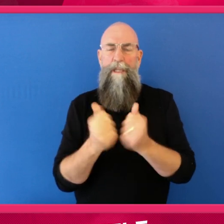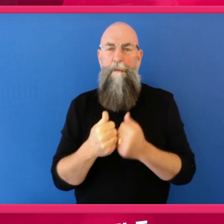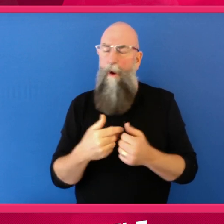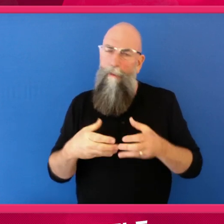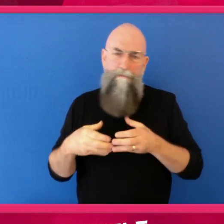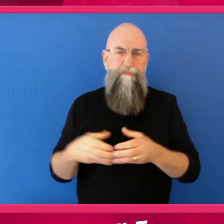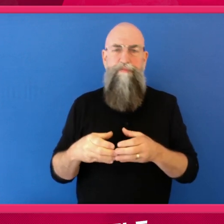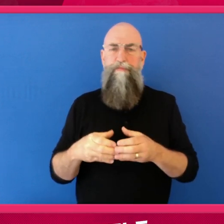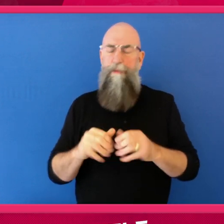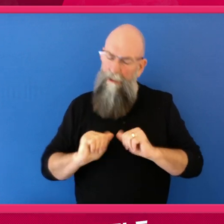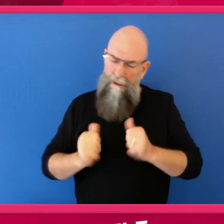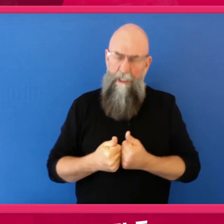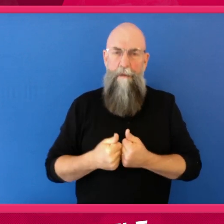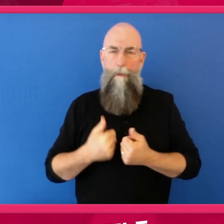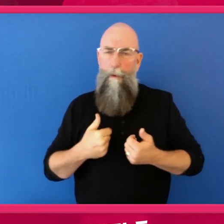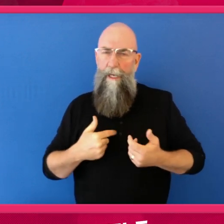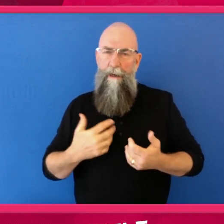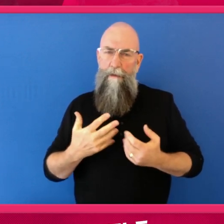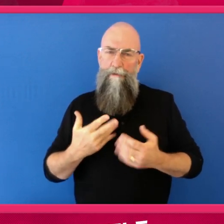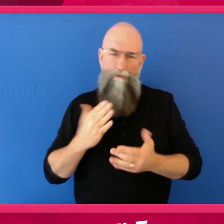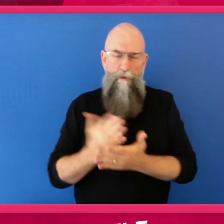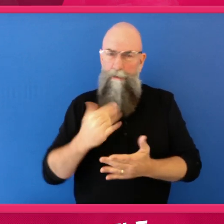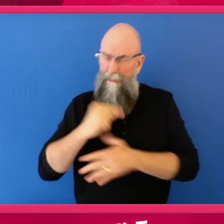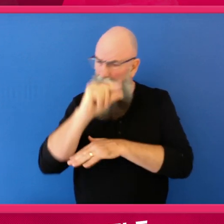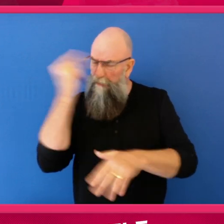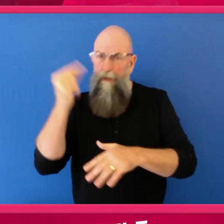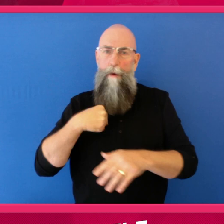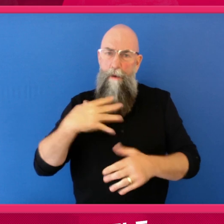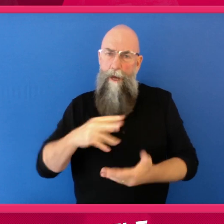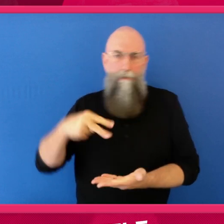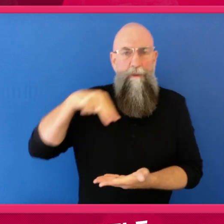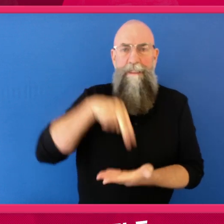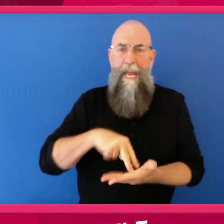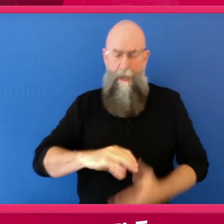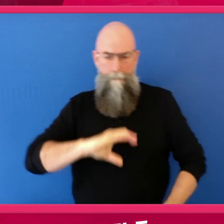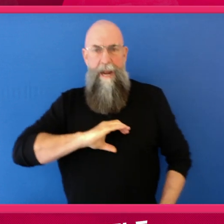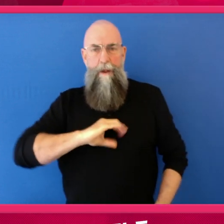is really fighting for podium positions. And so to get off in the style we did, I think